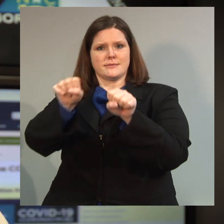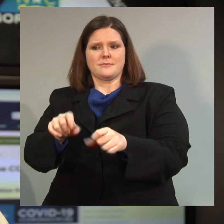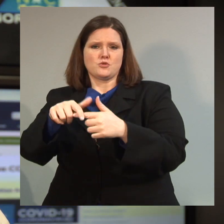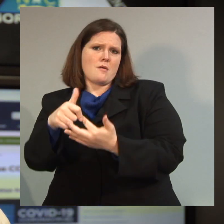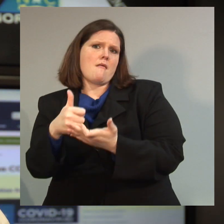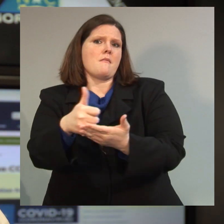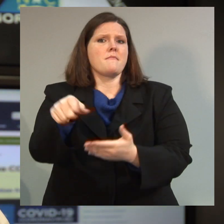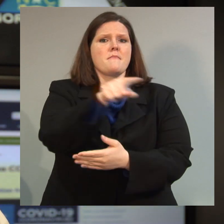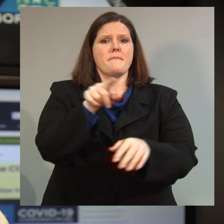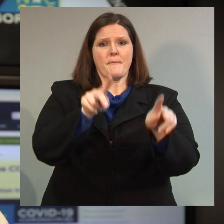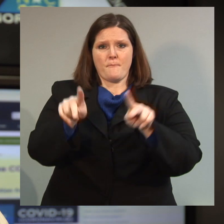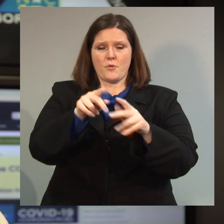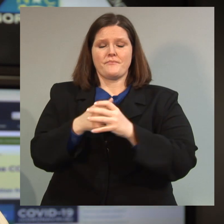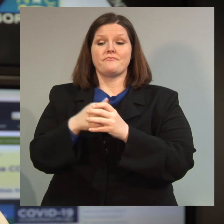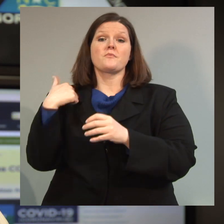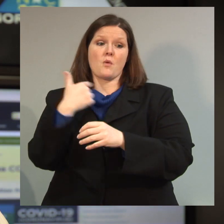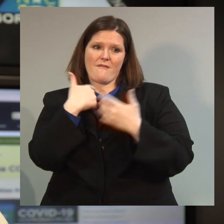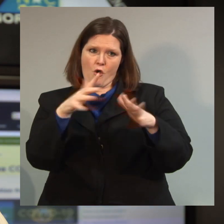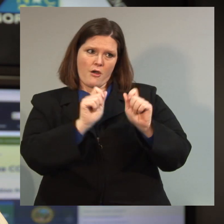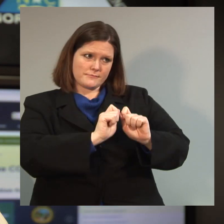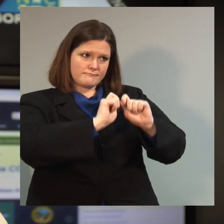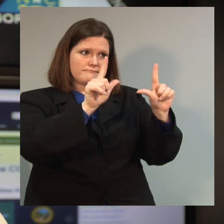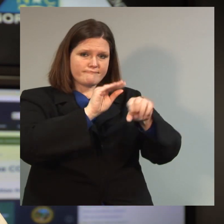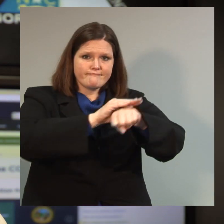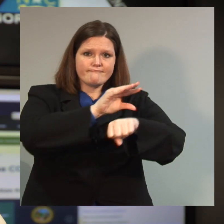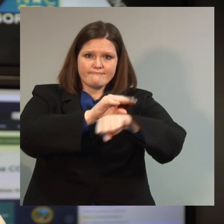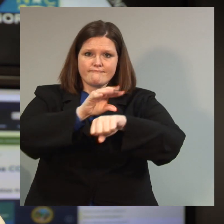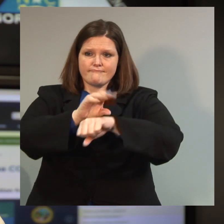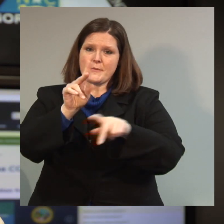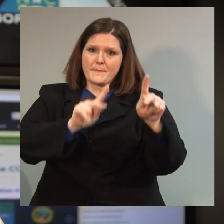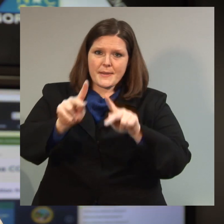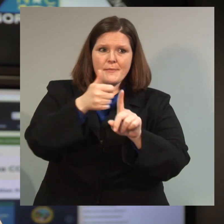We have issued public health guidance specific to behavioral health and IDD consumers and